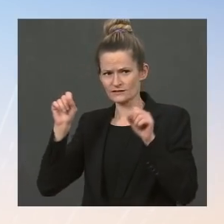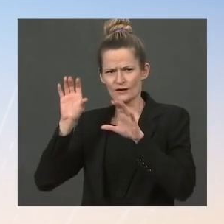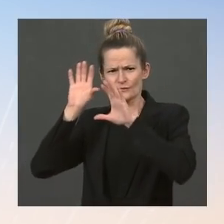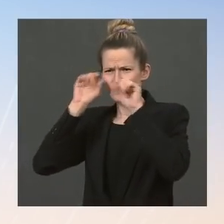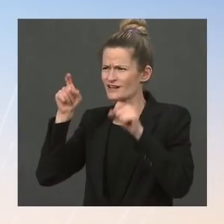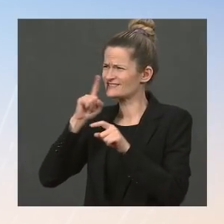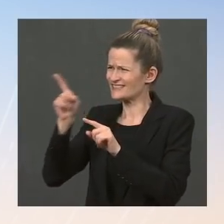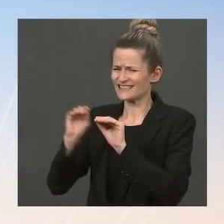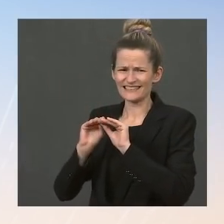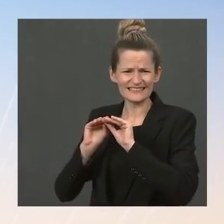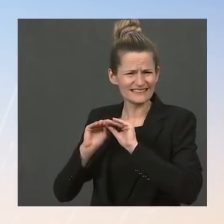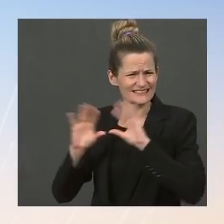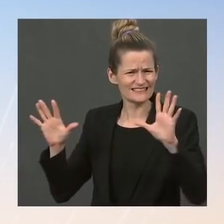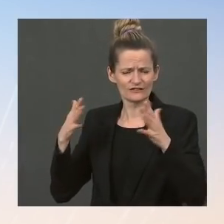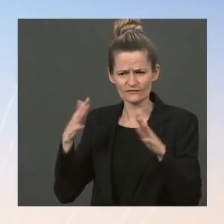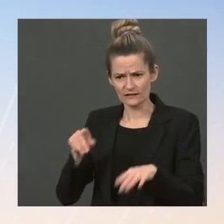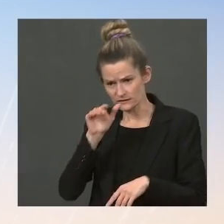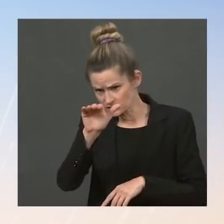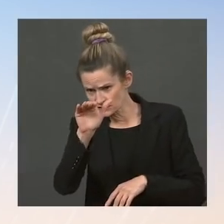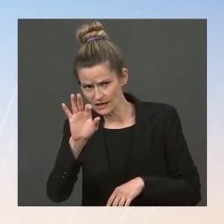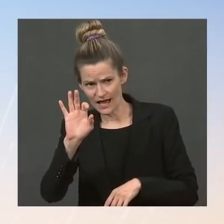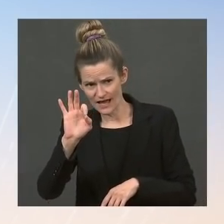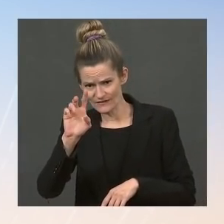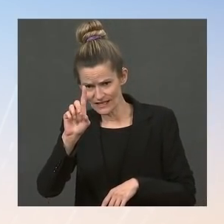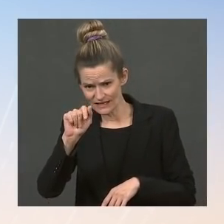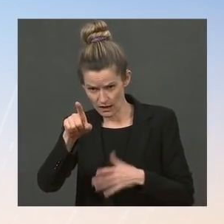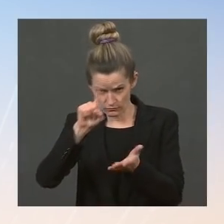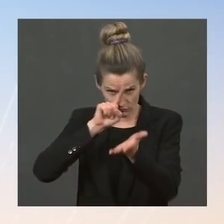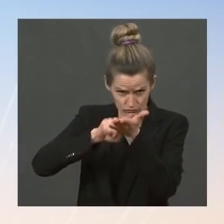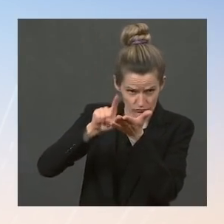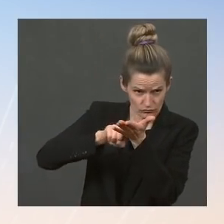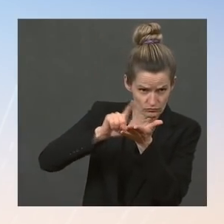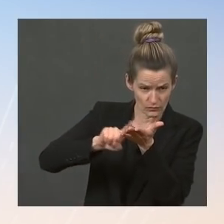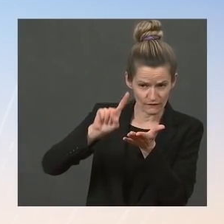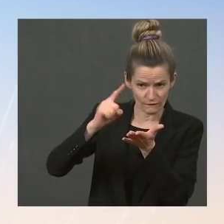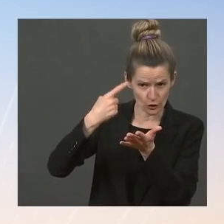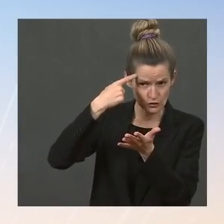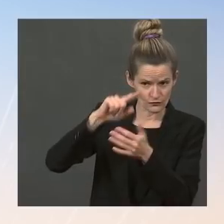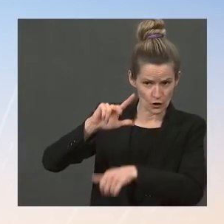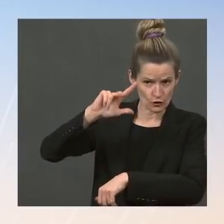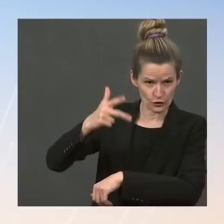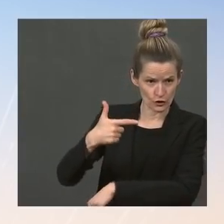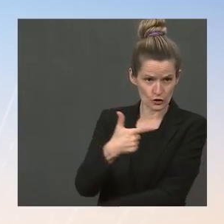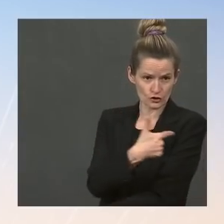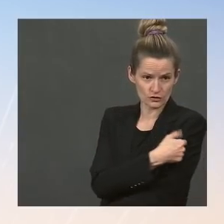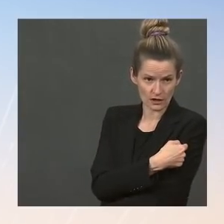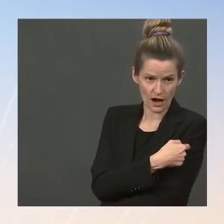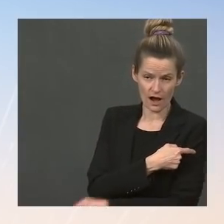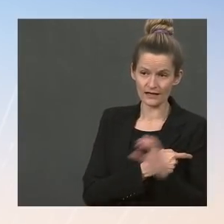of a third dose of the Pfizer and Moderna mRNA vaccines and the CDC's Advisory Committee on Immunization Practices